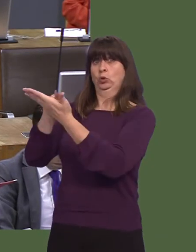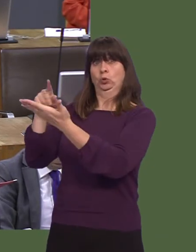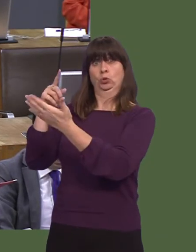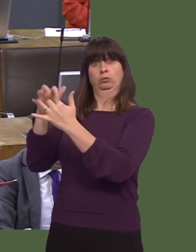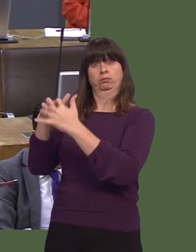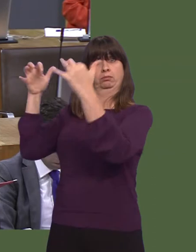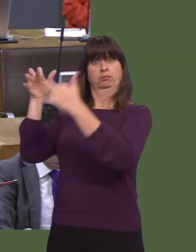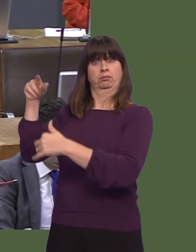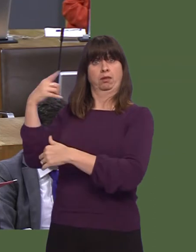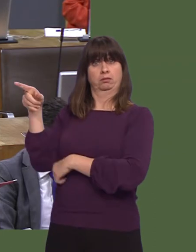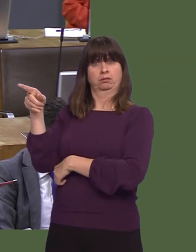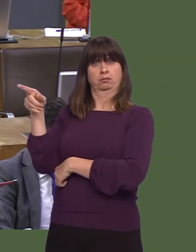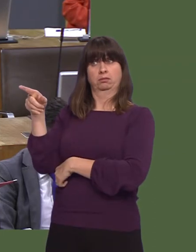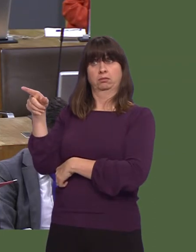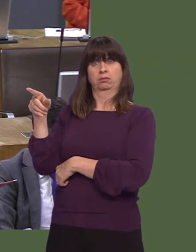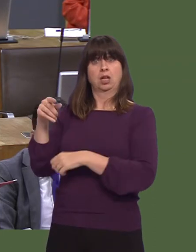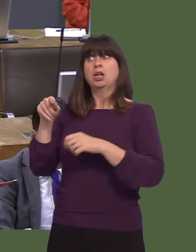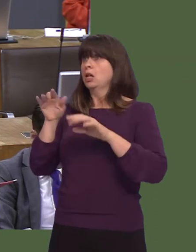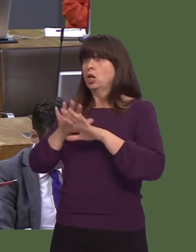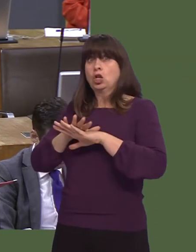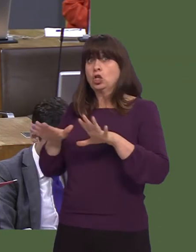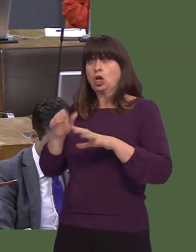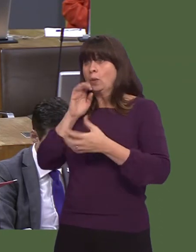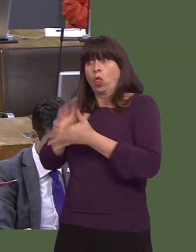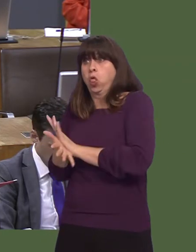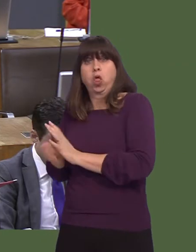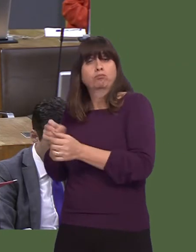clear that this is no threat to Bristol; we don't see it that way. This is about developing